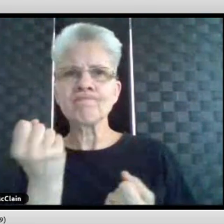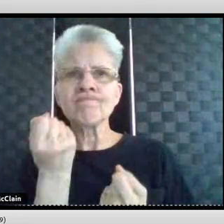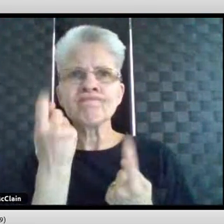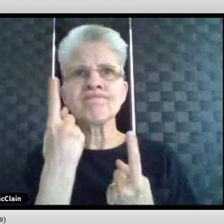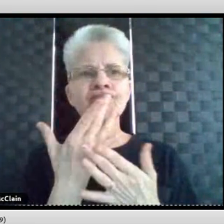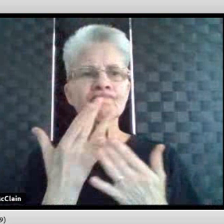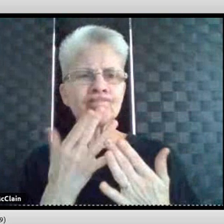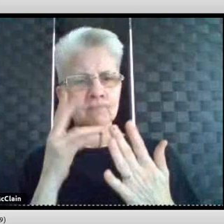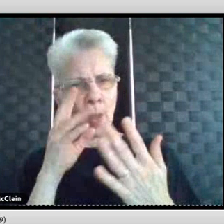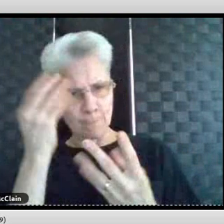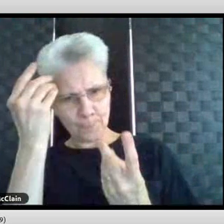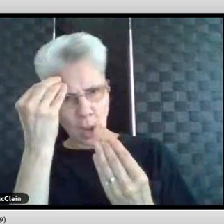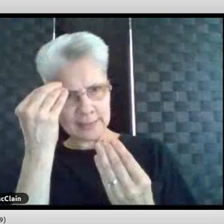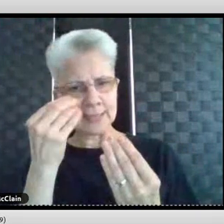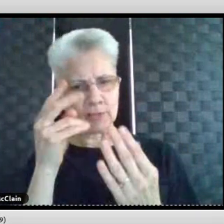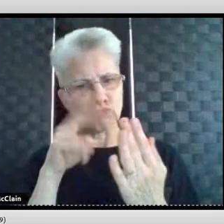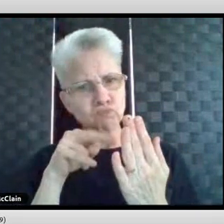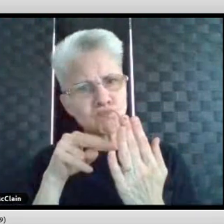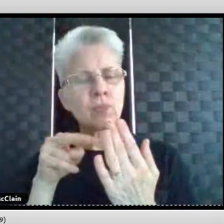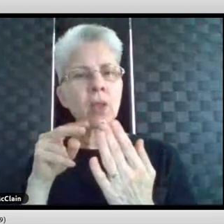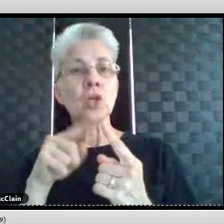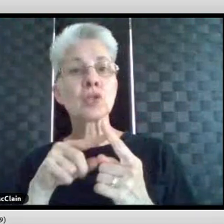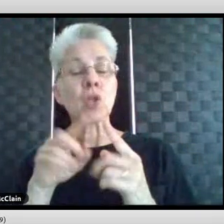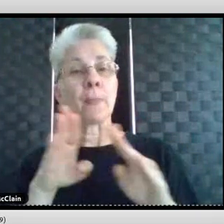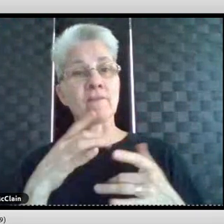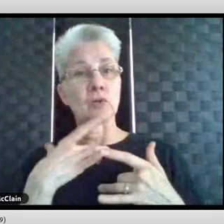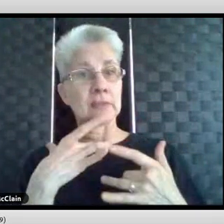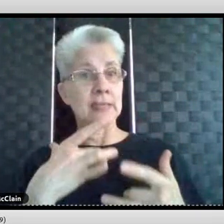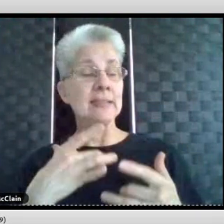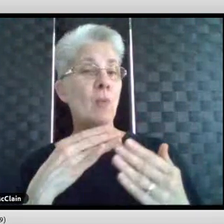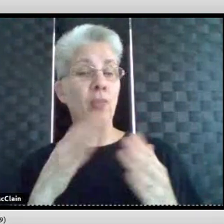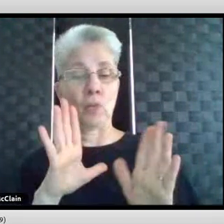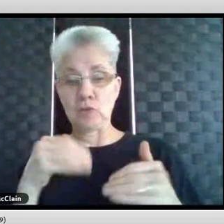to really process things. And so behavioral tendencies, whether you're an introvert or an extrovert